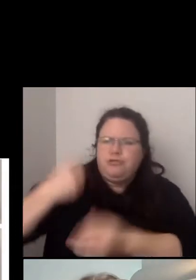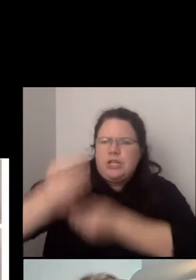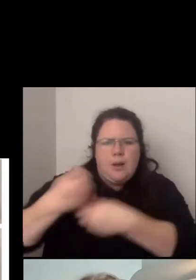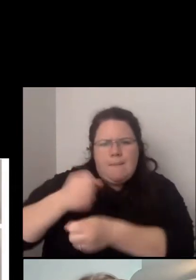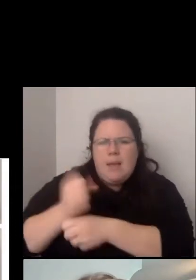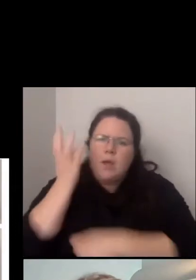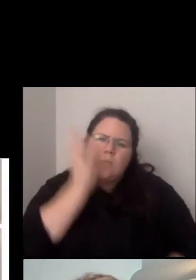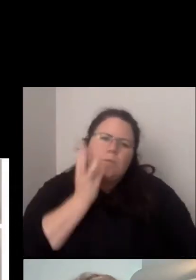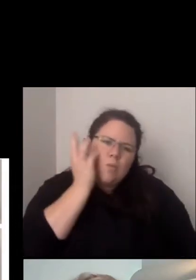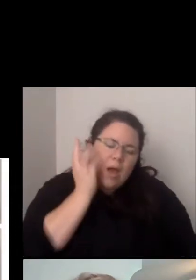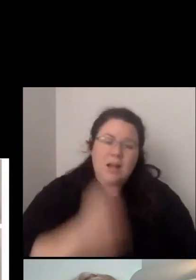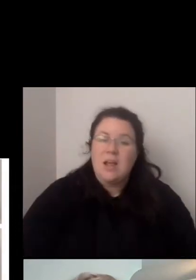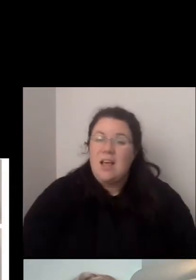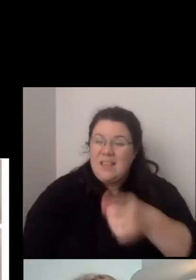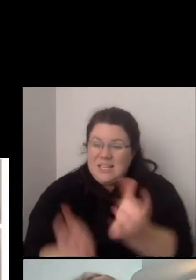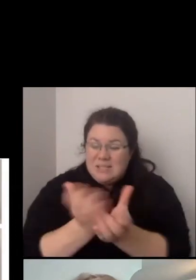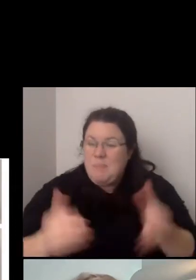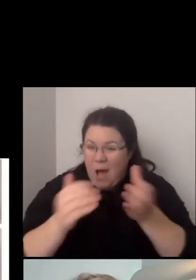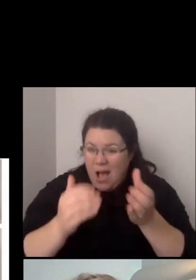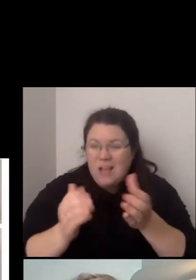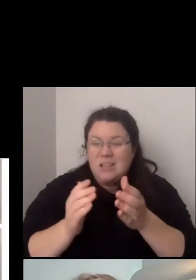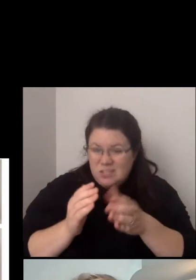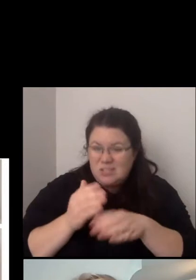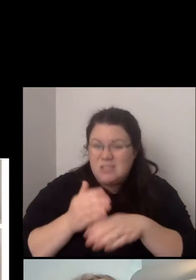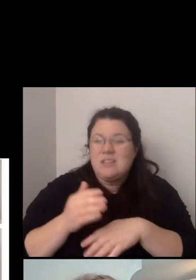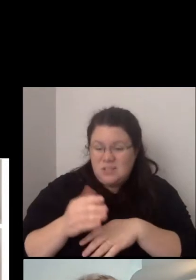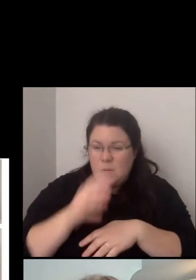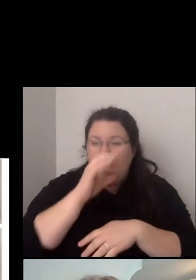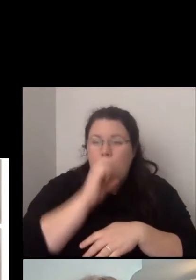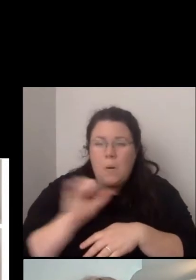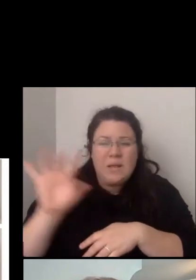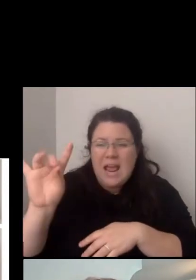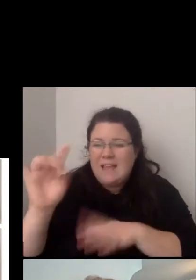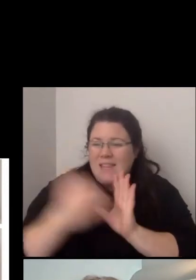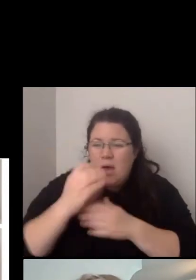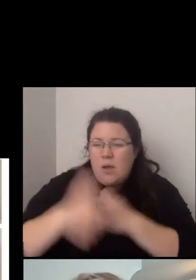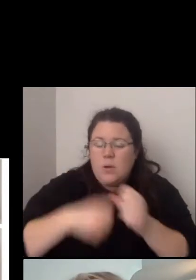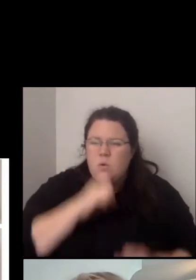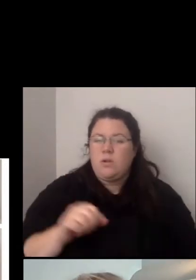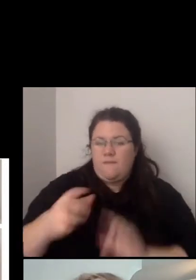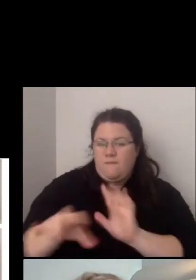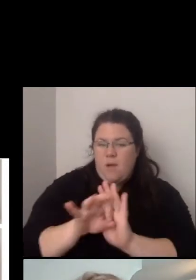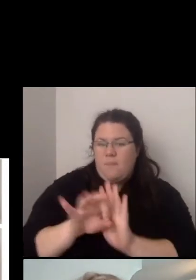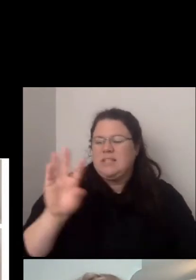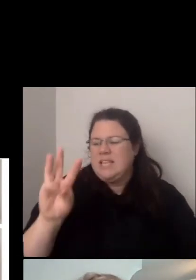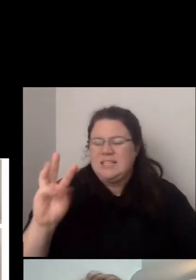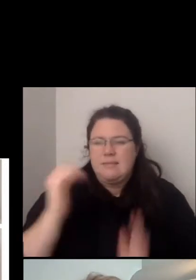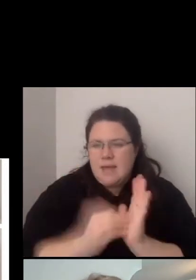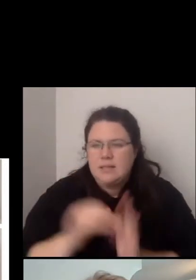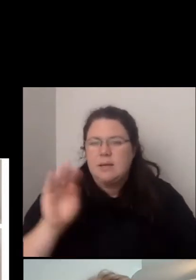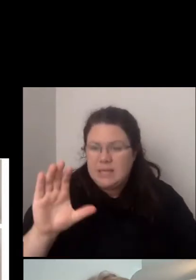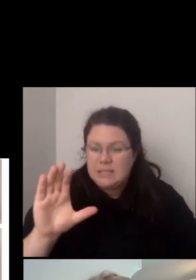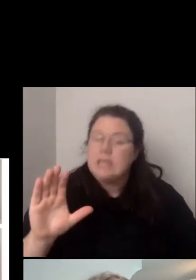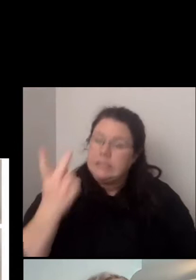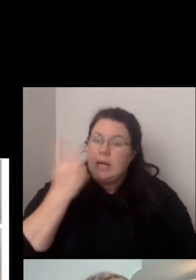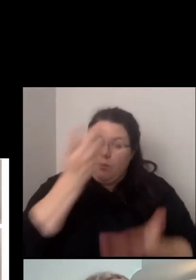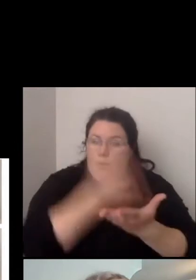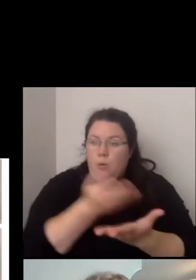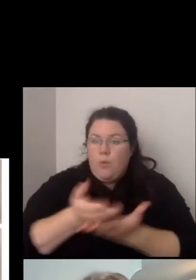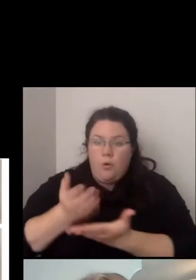And this is as old as 8,000 years old--6,000 BC--that we have good evidence for production of wine.